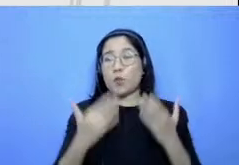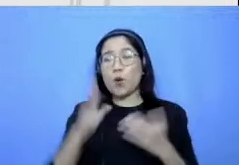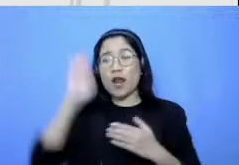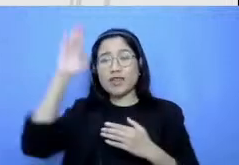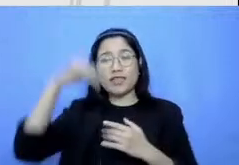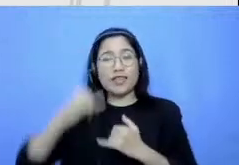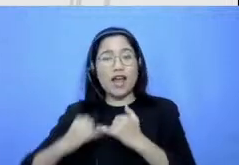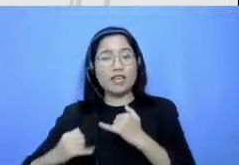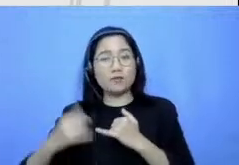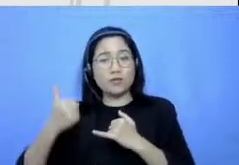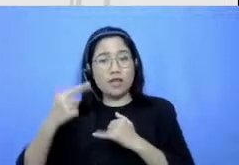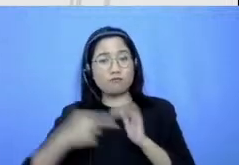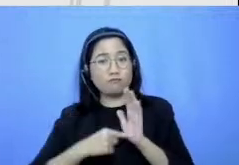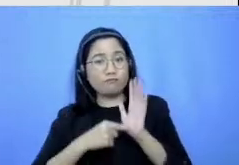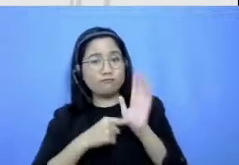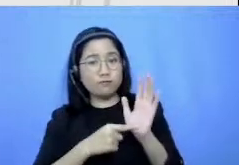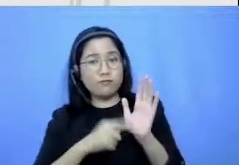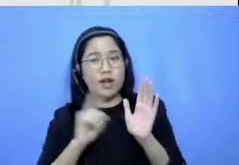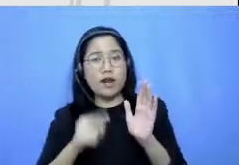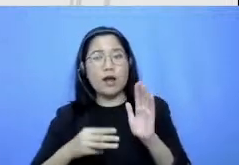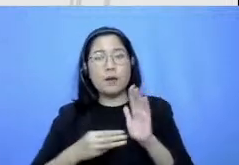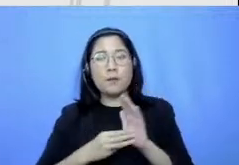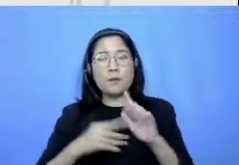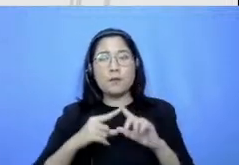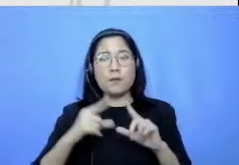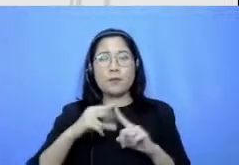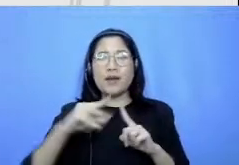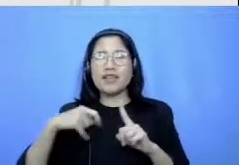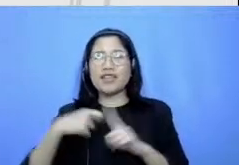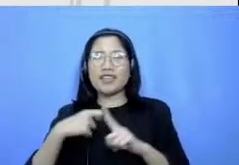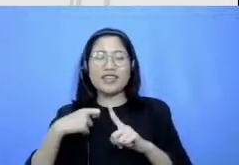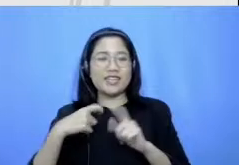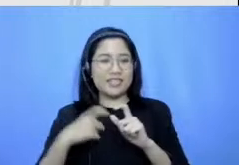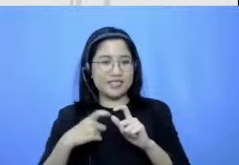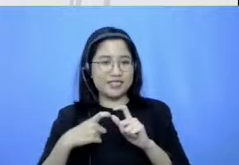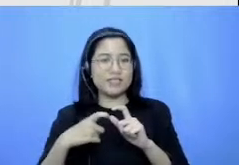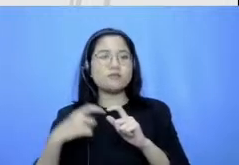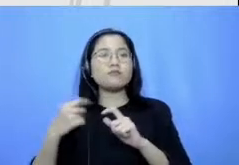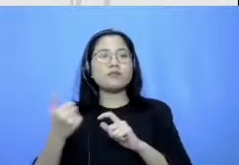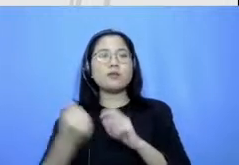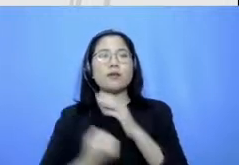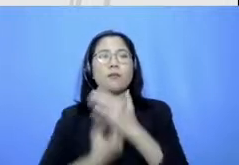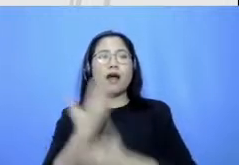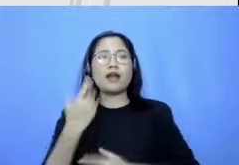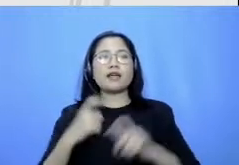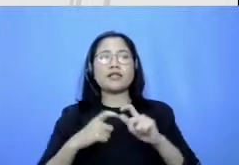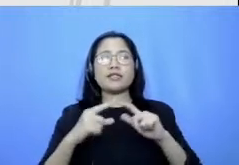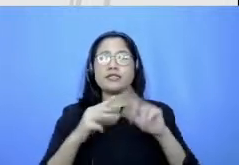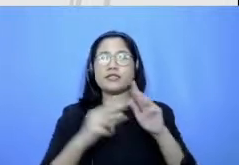a matrix of Semar development so that you can get an idea during in the next few